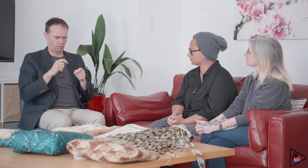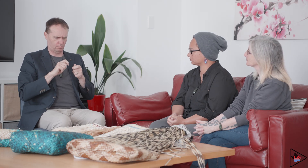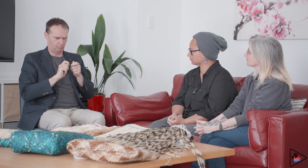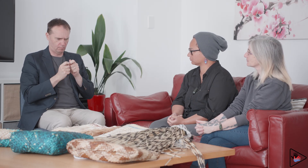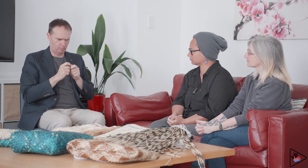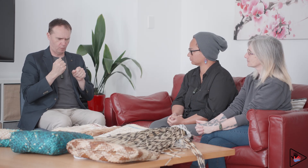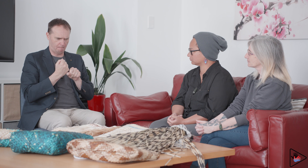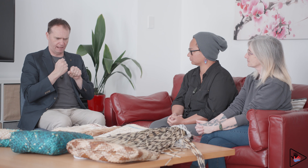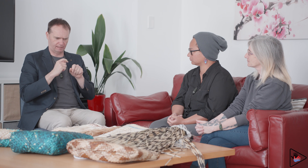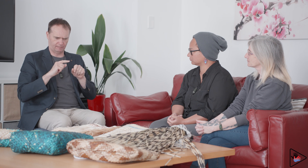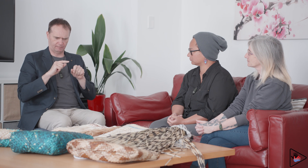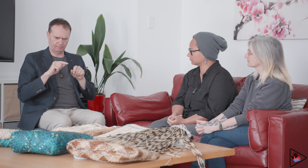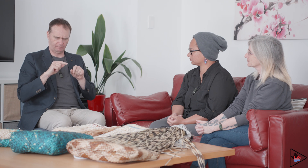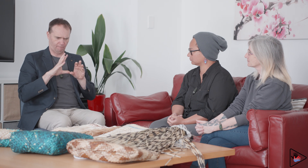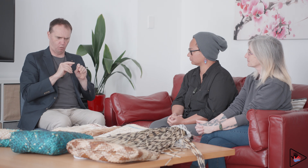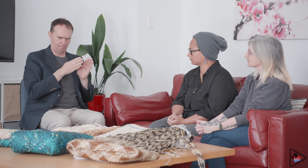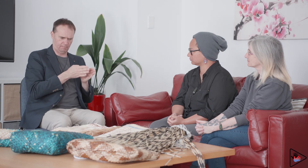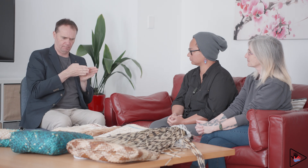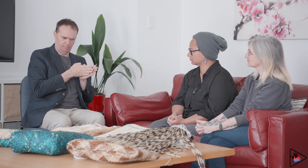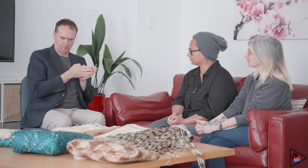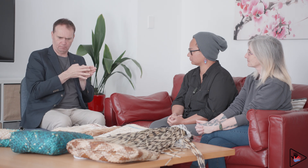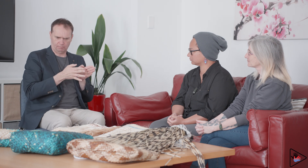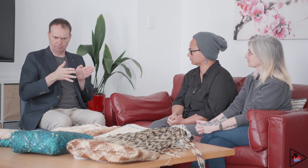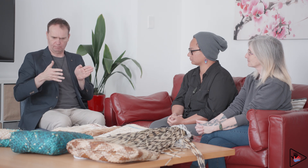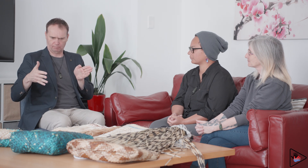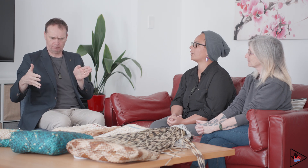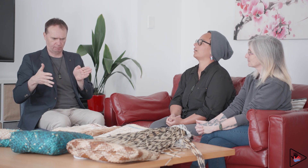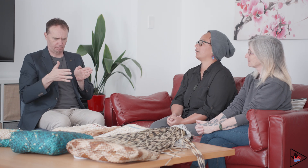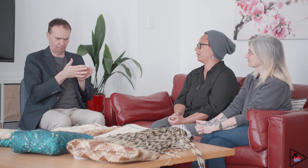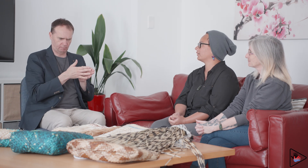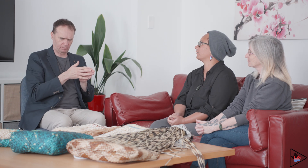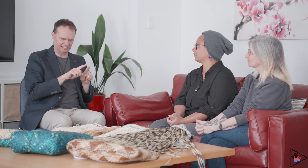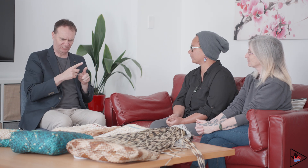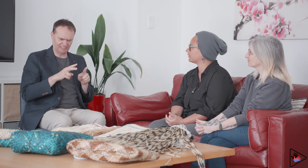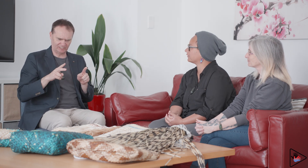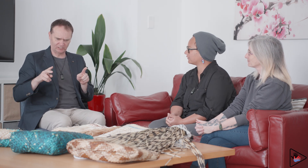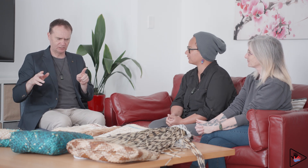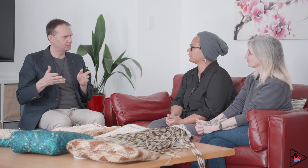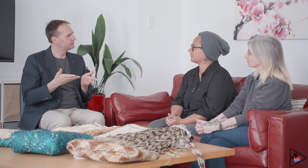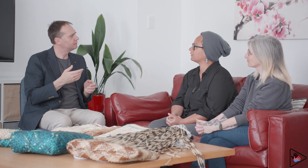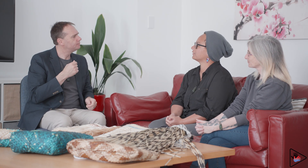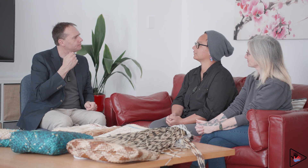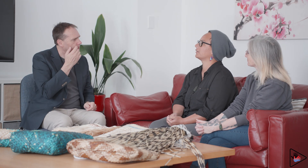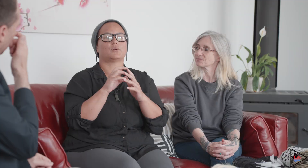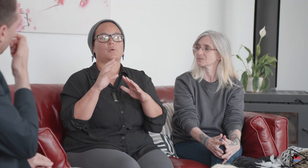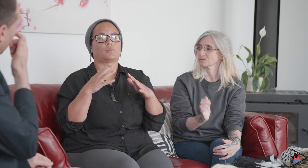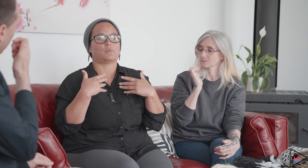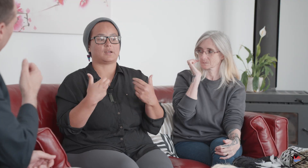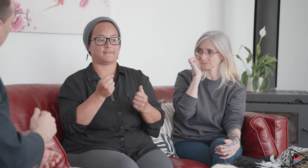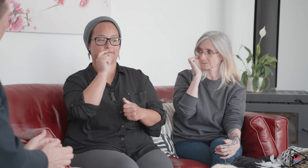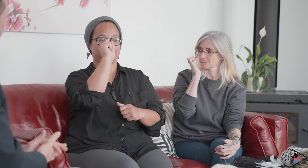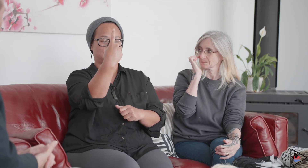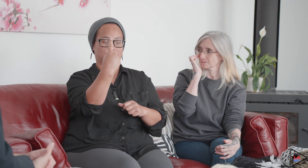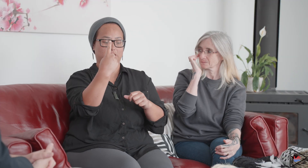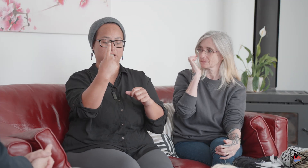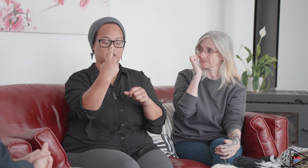a pattern after that on the um cloak itself. How do you manage to weave those all together with